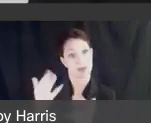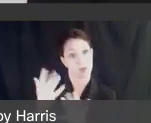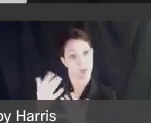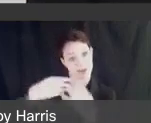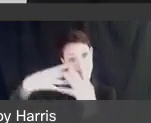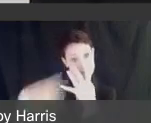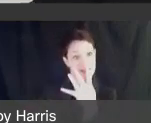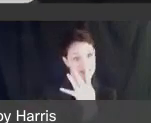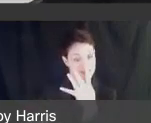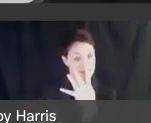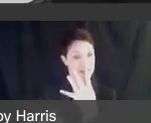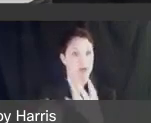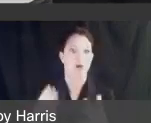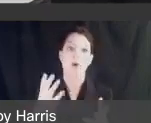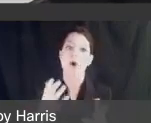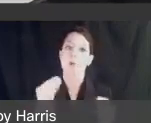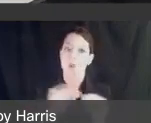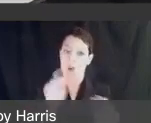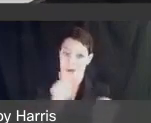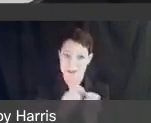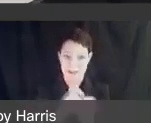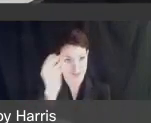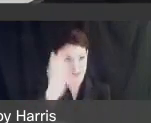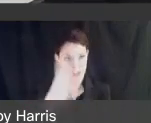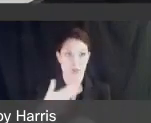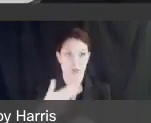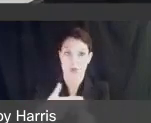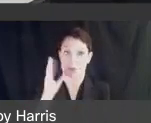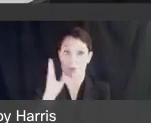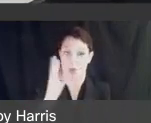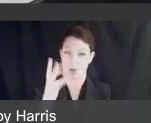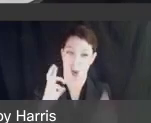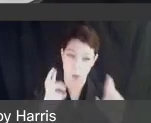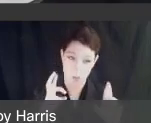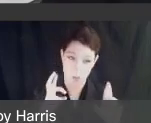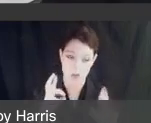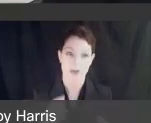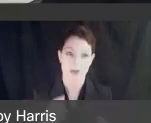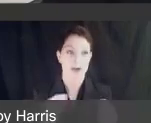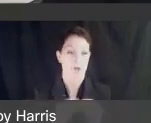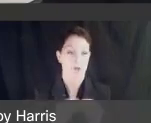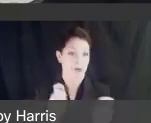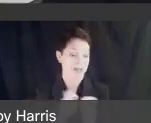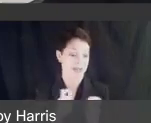to share more details with you soon. We don't really have more details than that today.